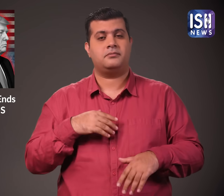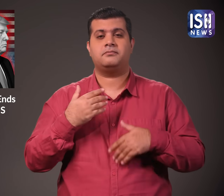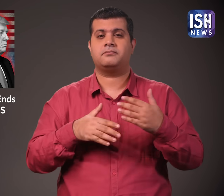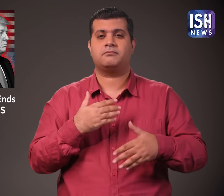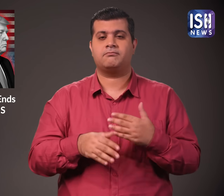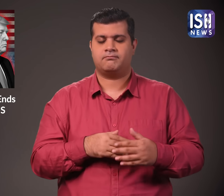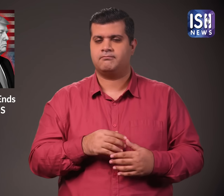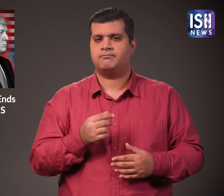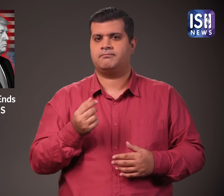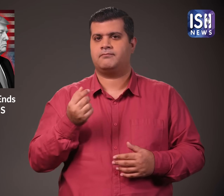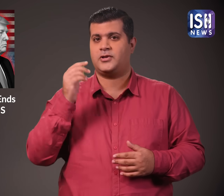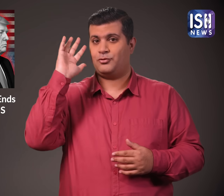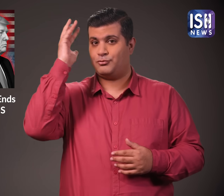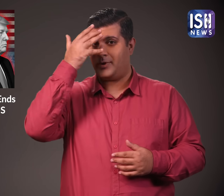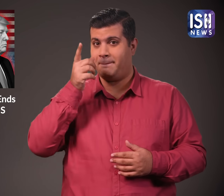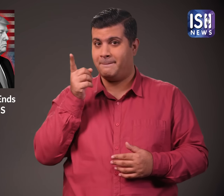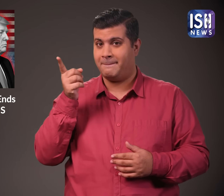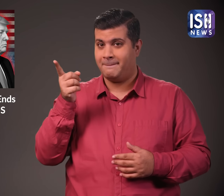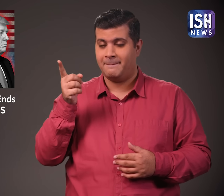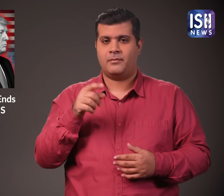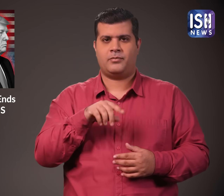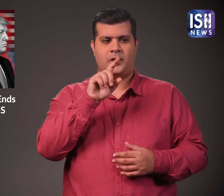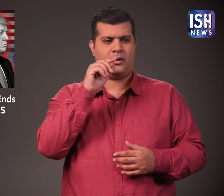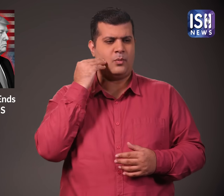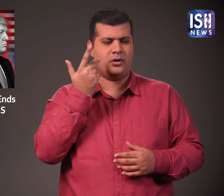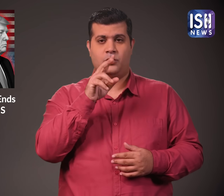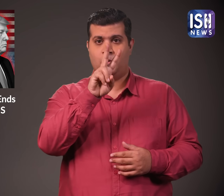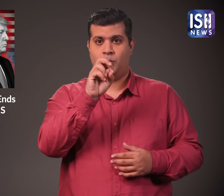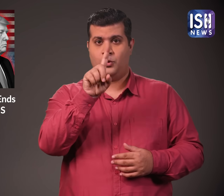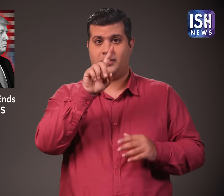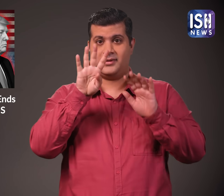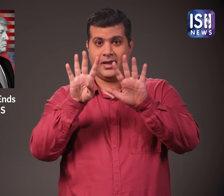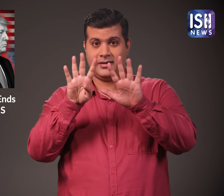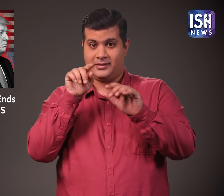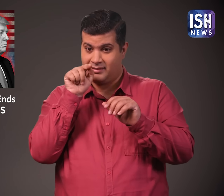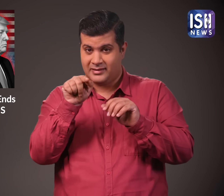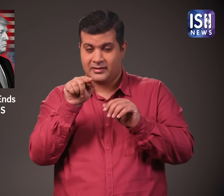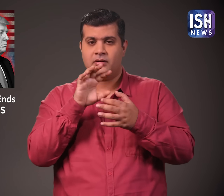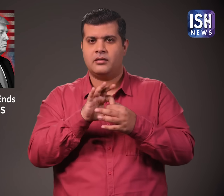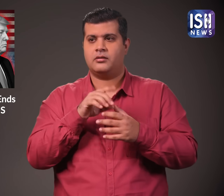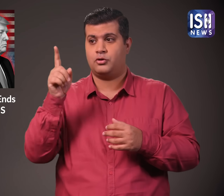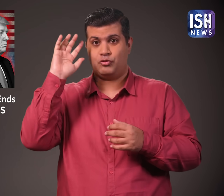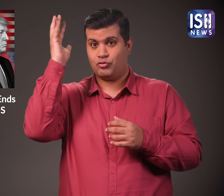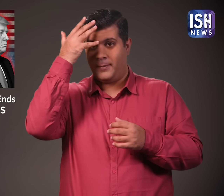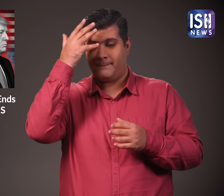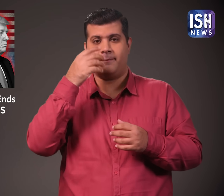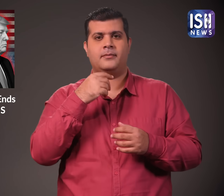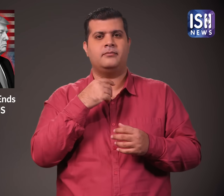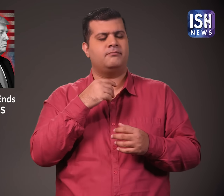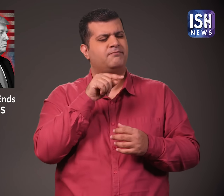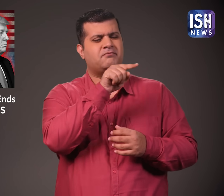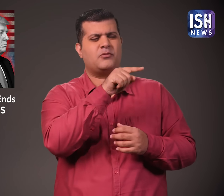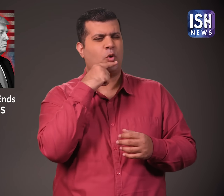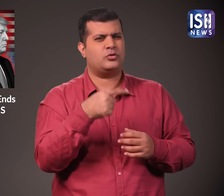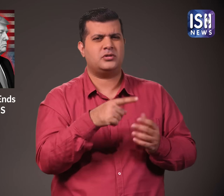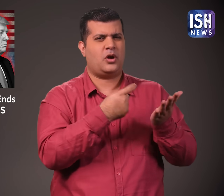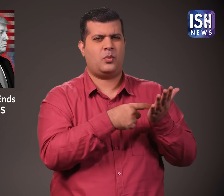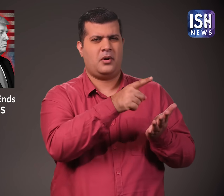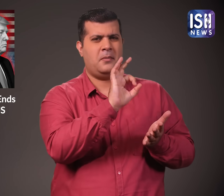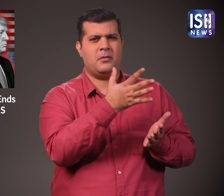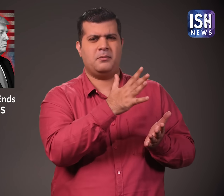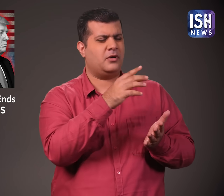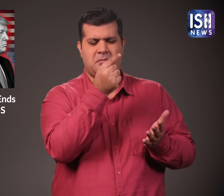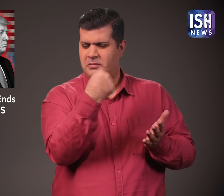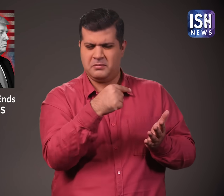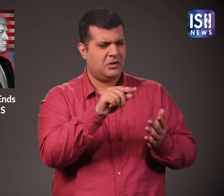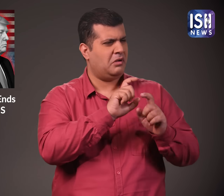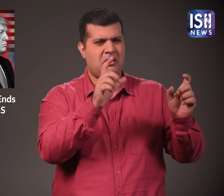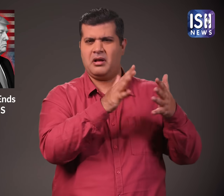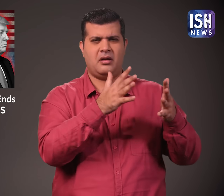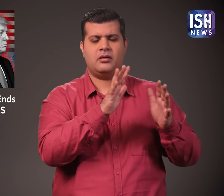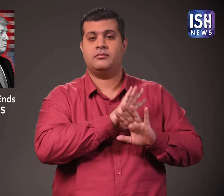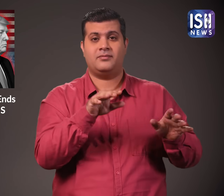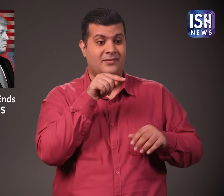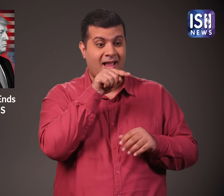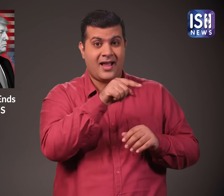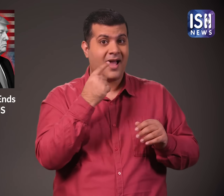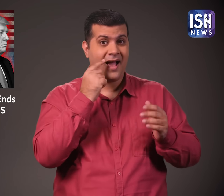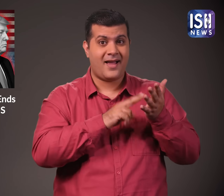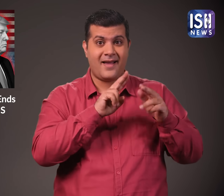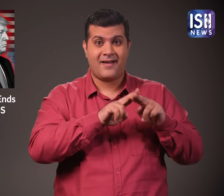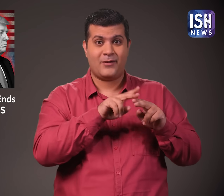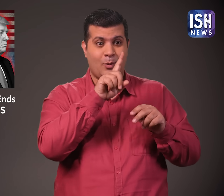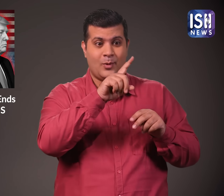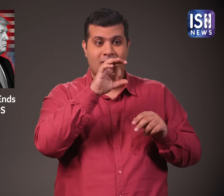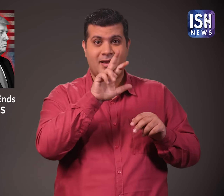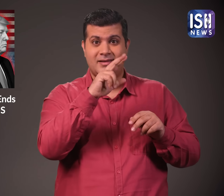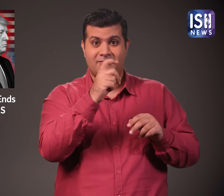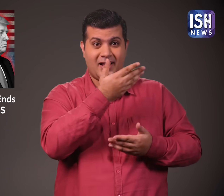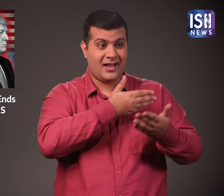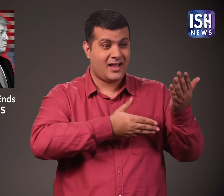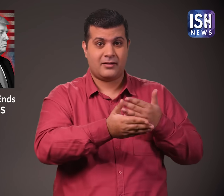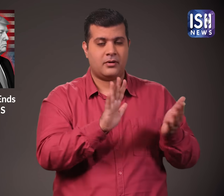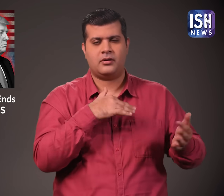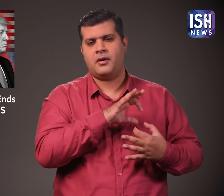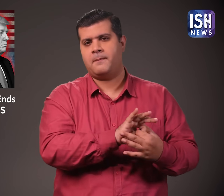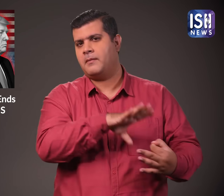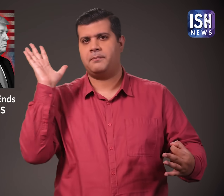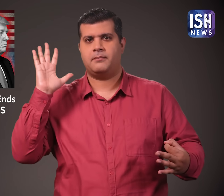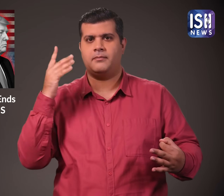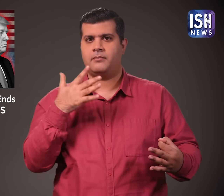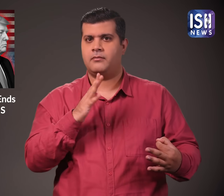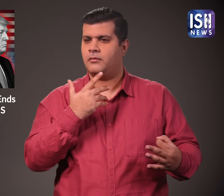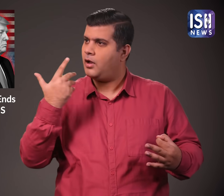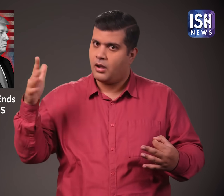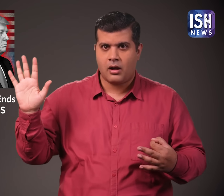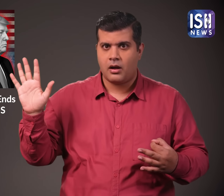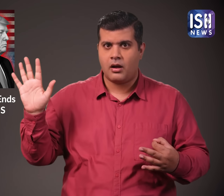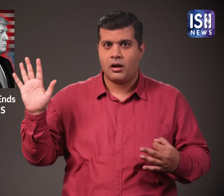US had already withdrawn from the INF Treaty in 2019 under President Trump, accusing Russia of breaching the agreement.